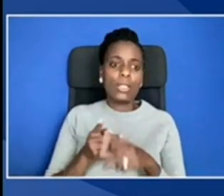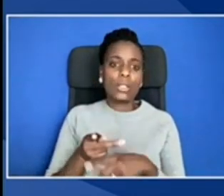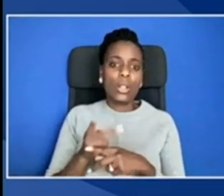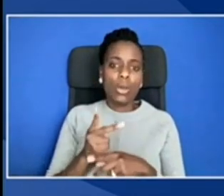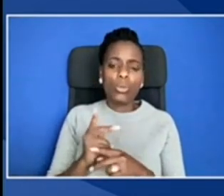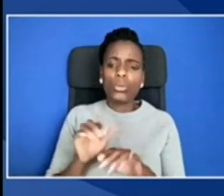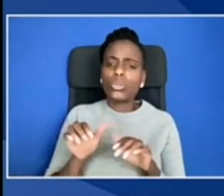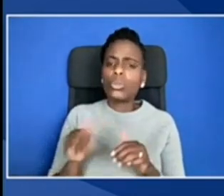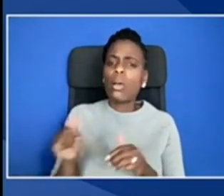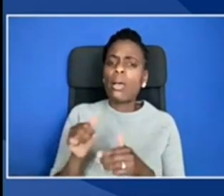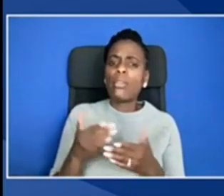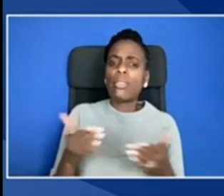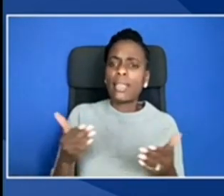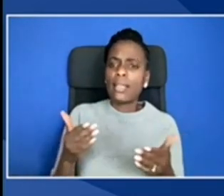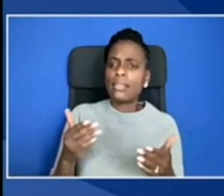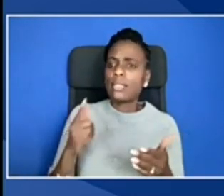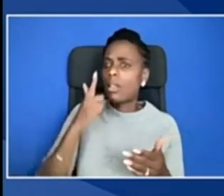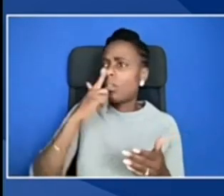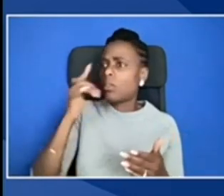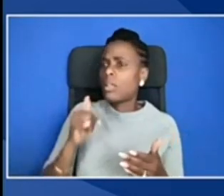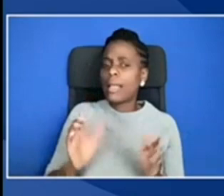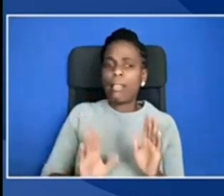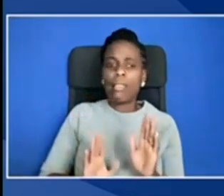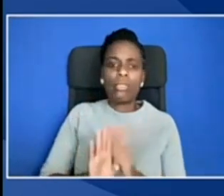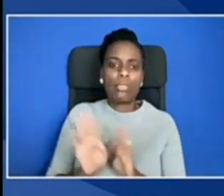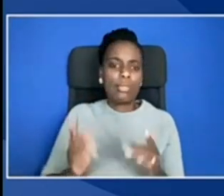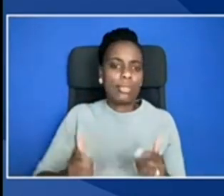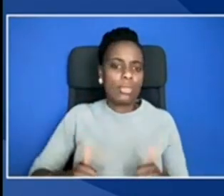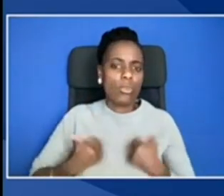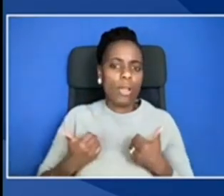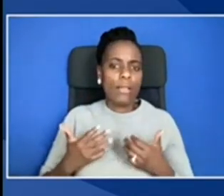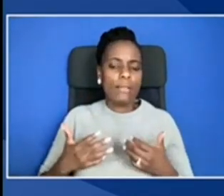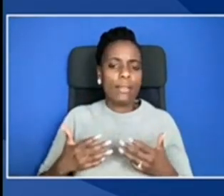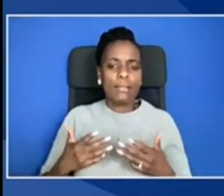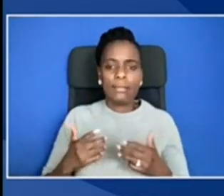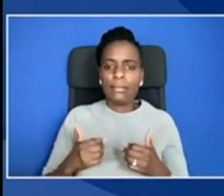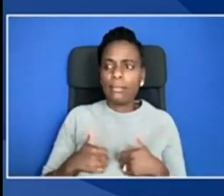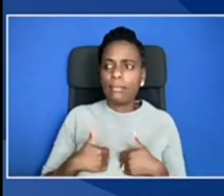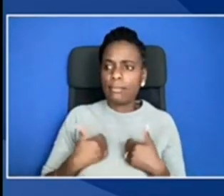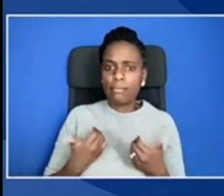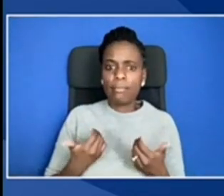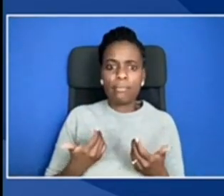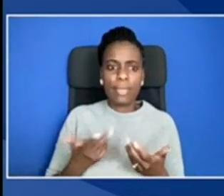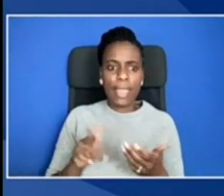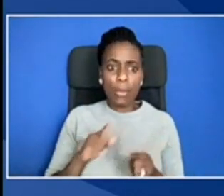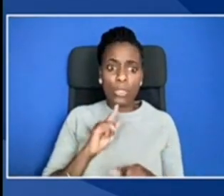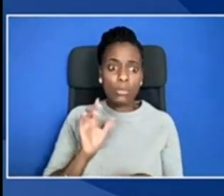having a thriving life, which is again, was the promise of student debt. The promise of student debt wasn't take